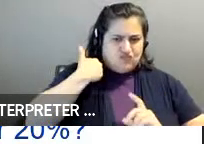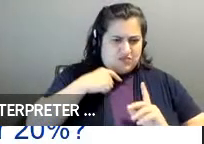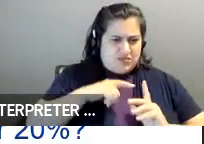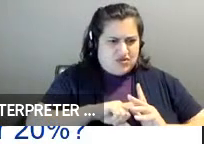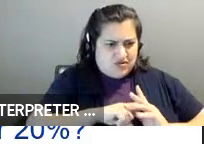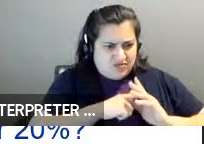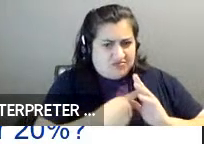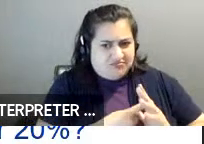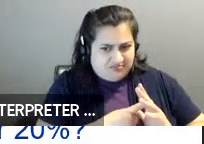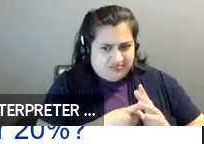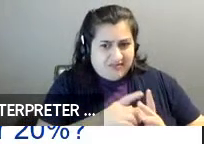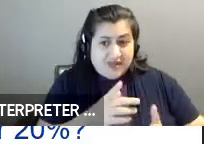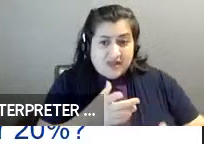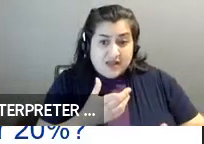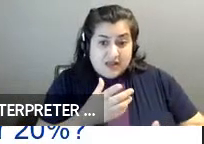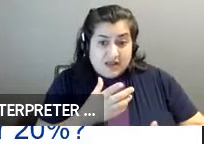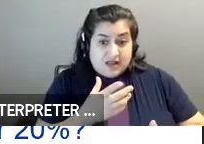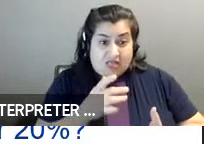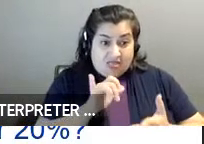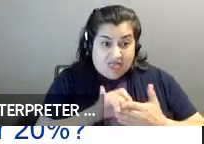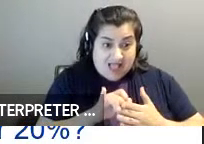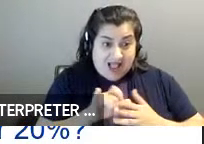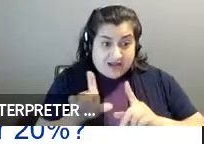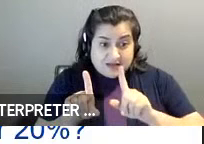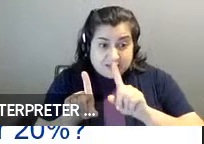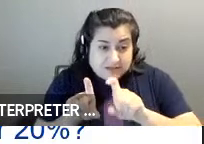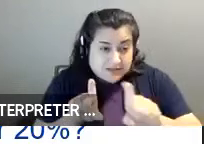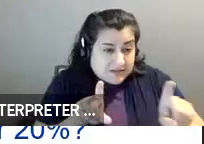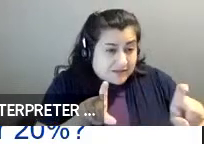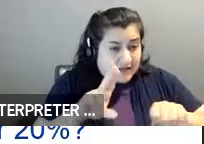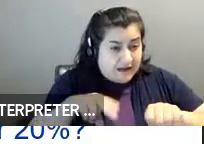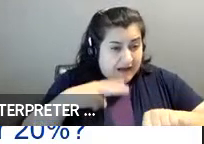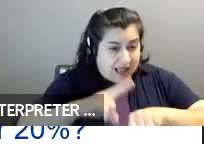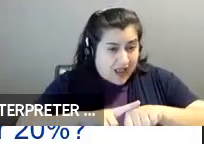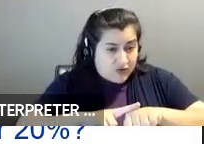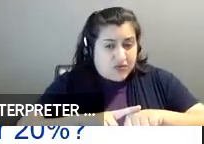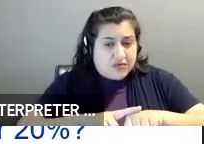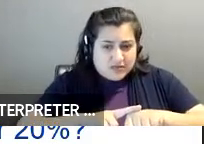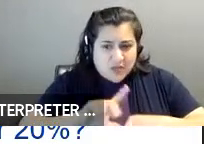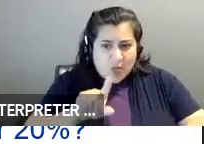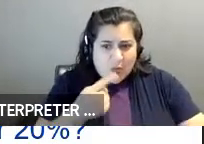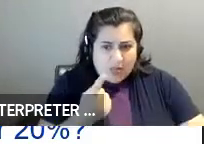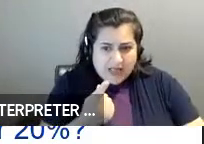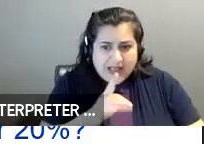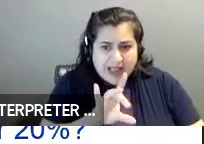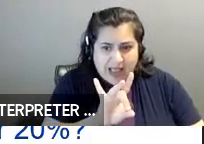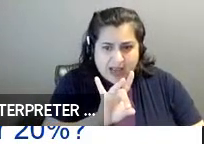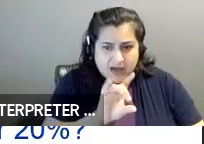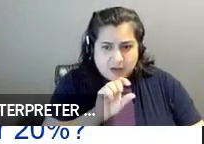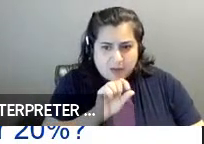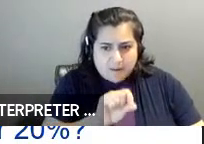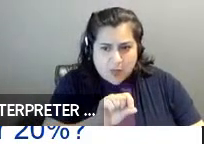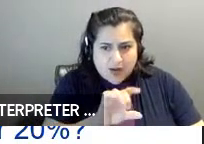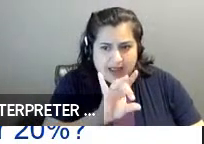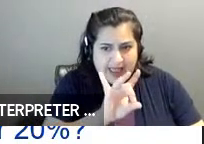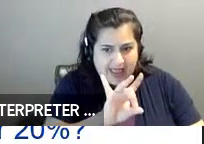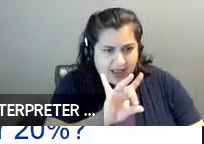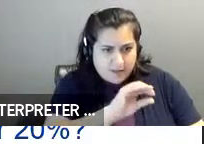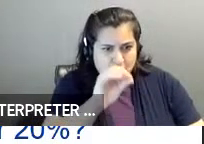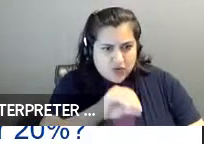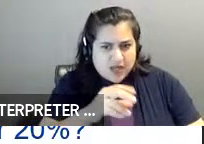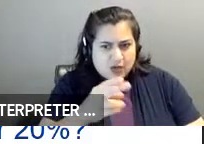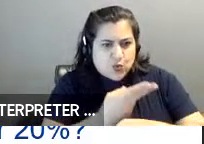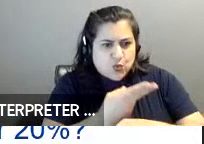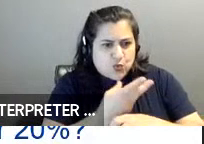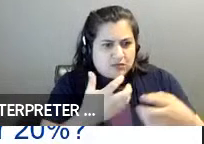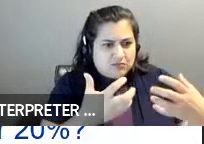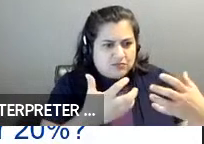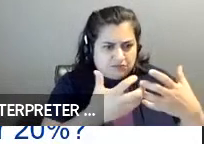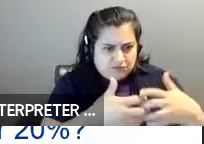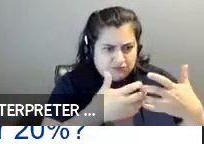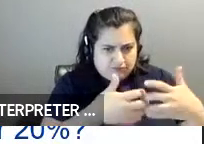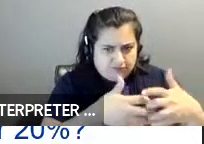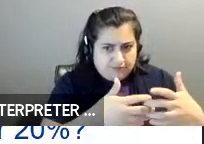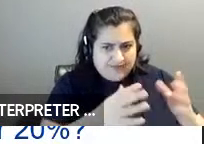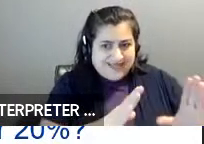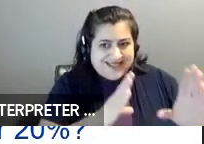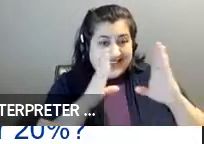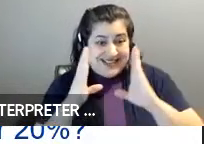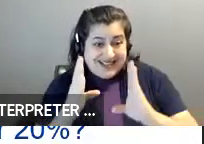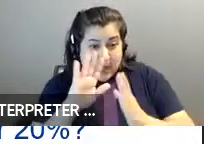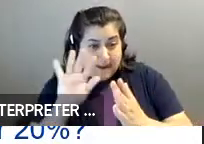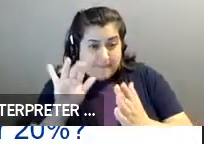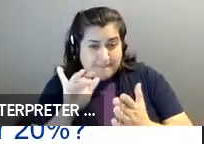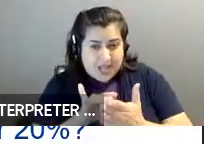The table in the middle is a hypothetical scenario where we have increased the proportion